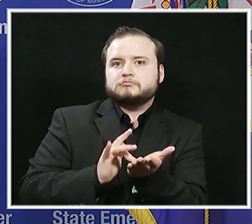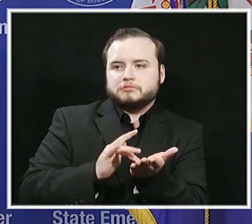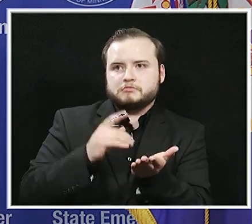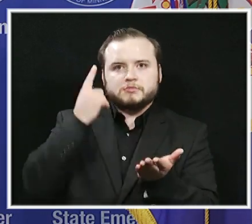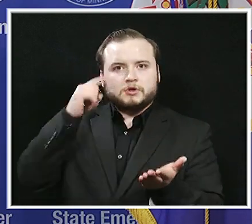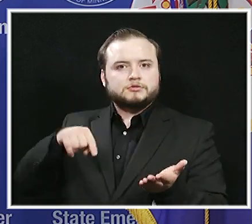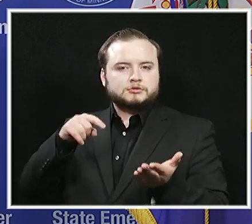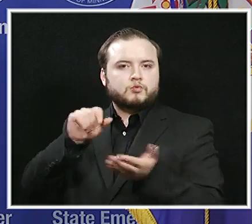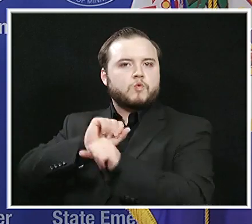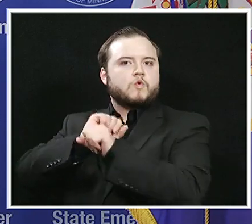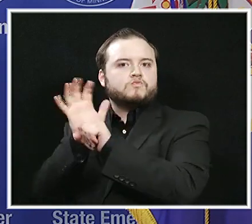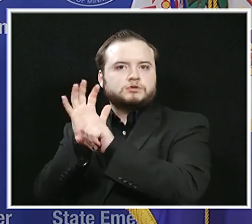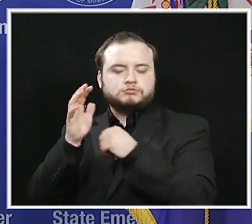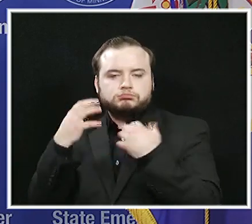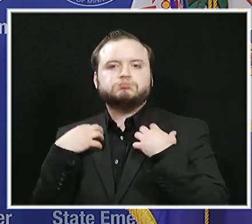test, but the idea that it appears